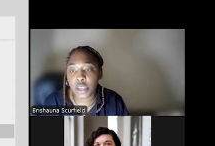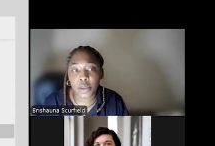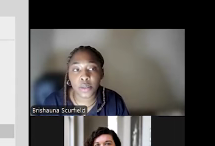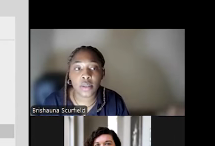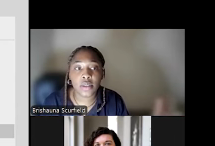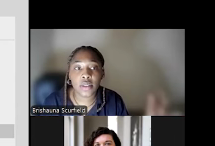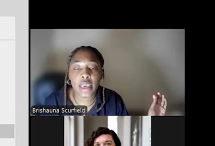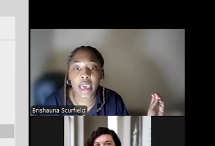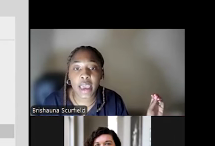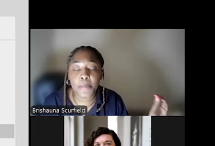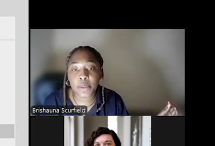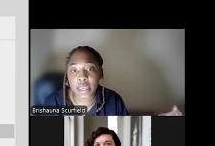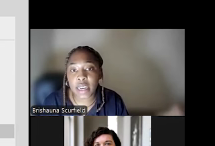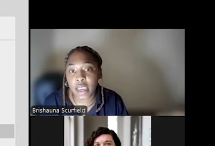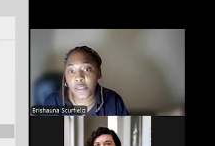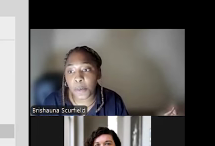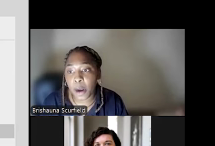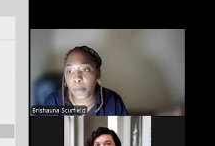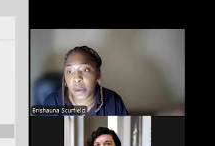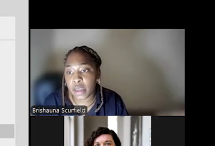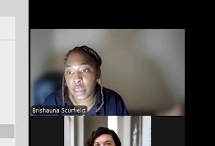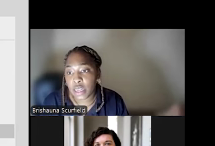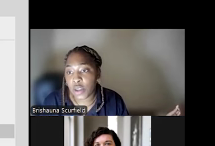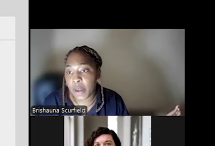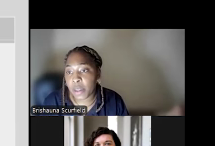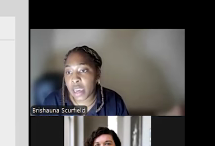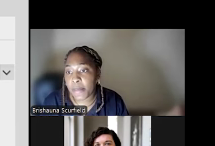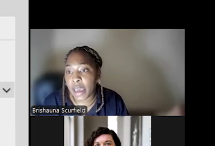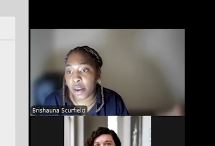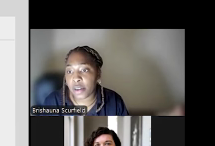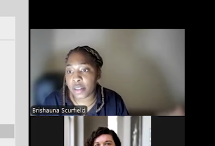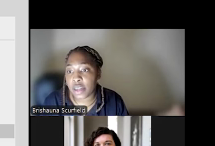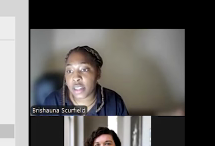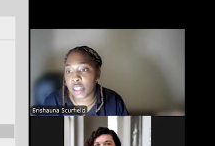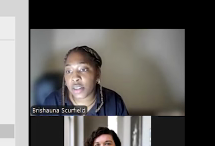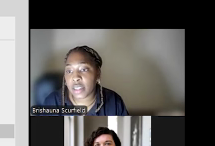use a built-in layout for PowerPoint. So, if I'm looking at my errors, there's an issue that